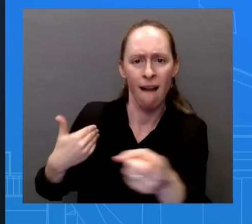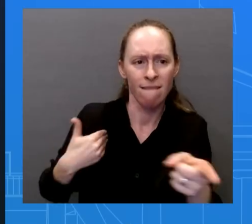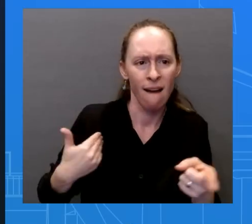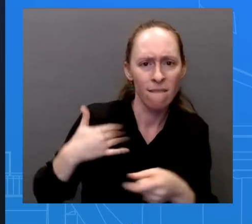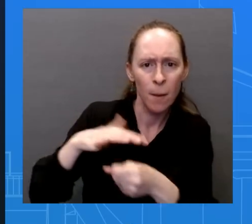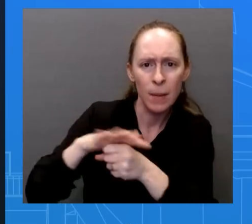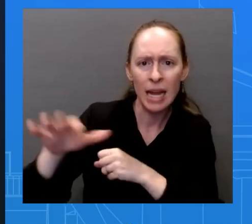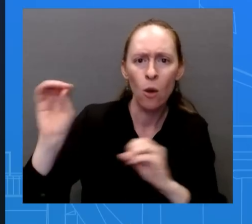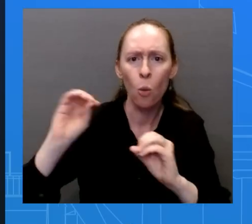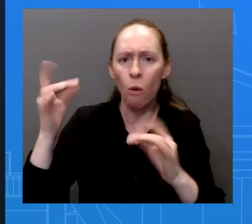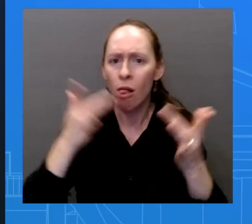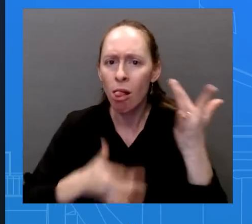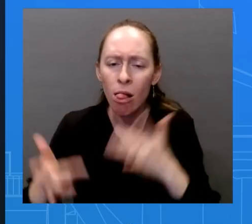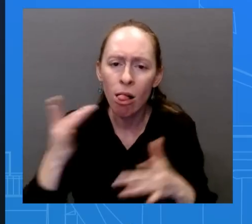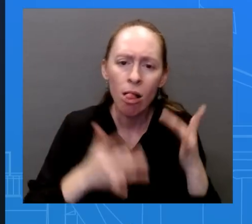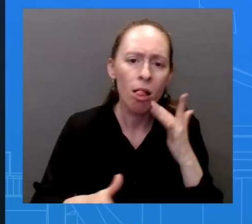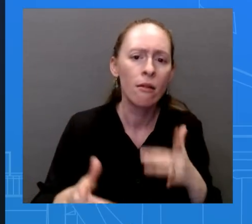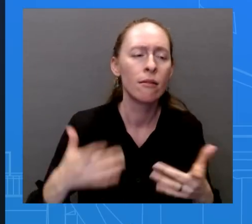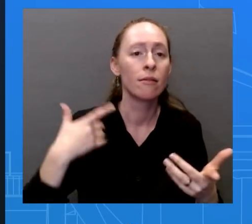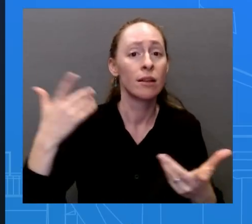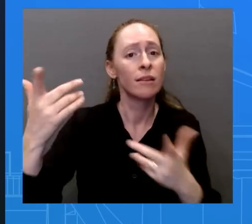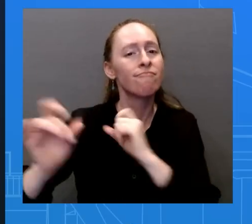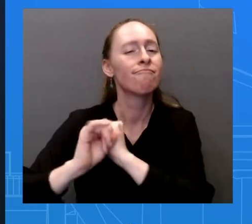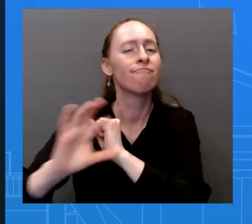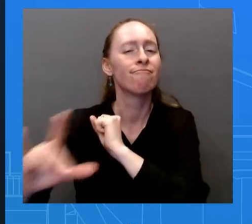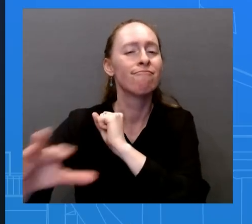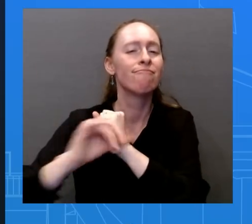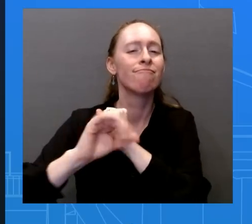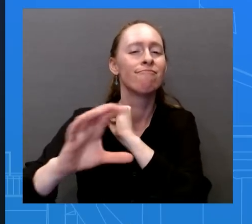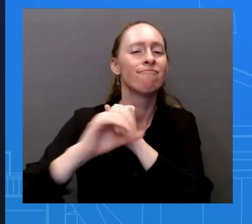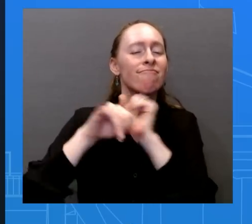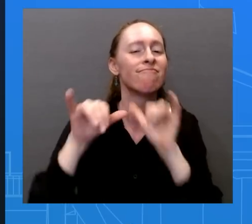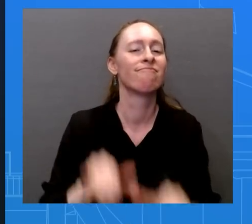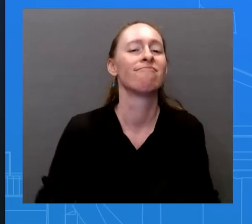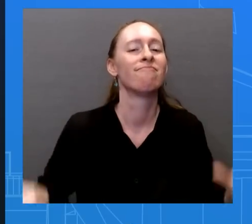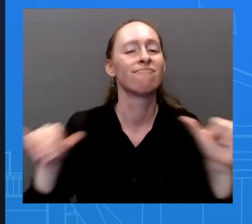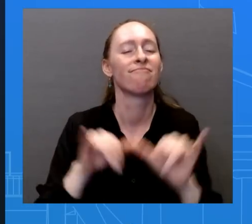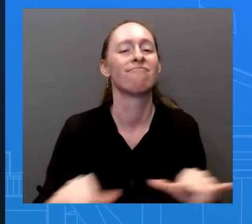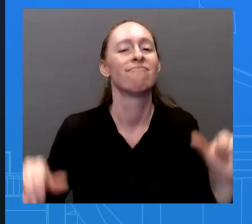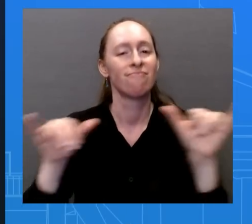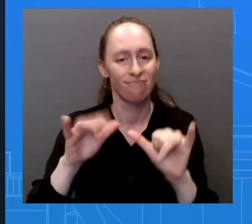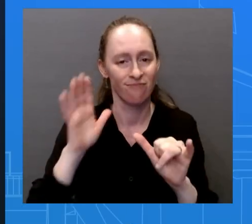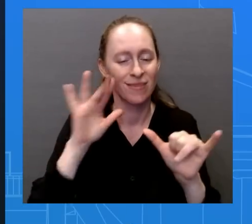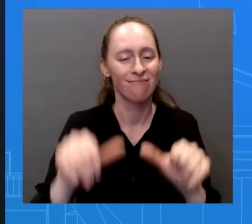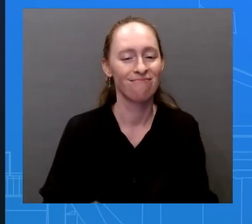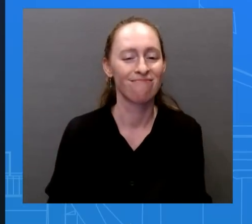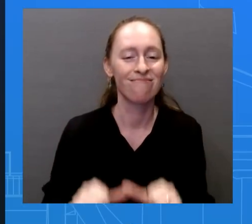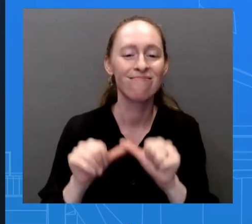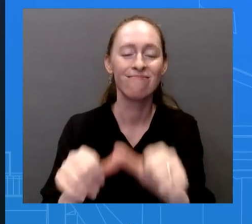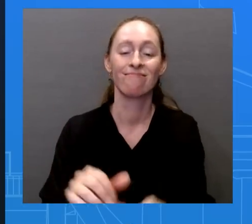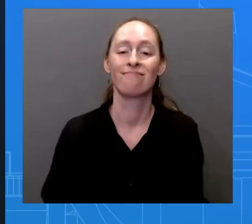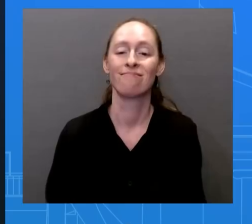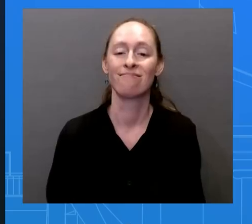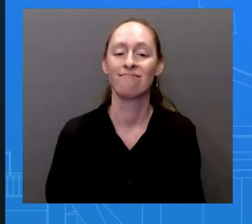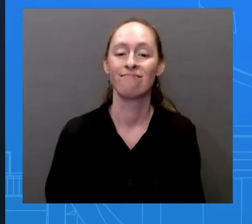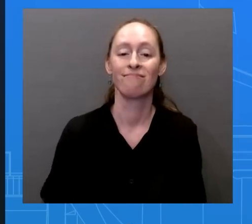which is going to help our seniors lower -- lower costs, make us -- make Medicare be able to negotiate prices.